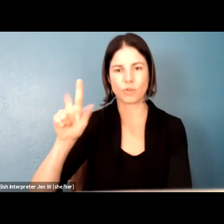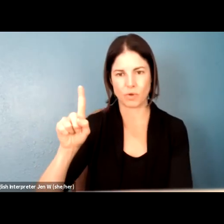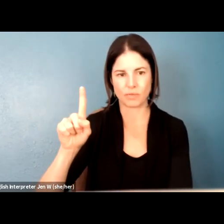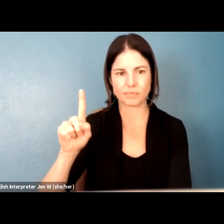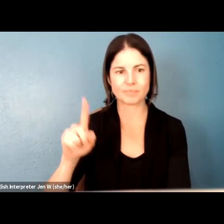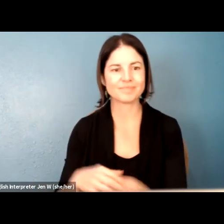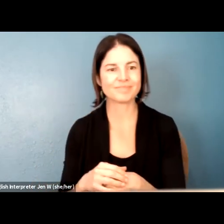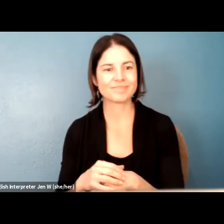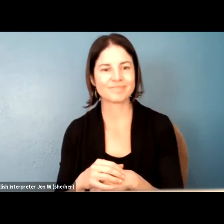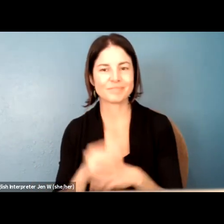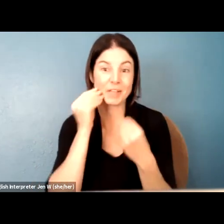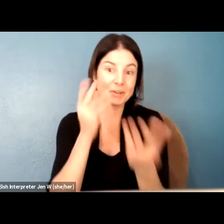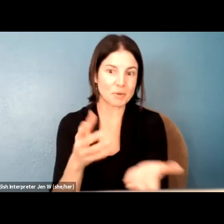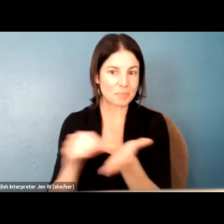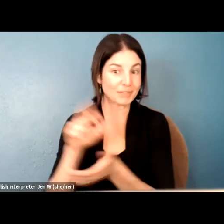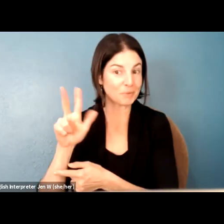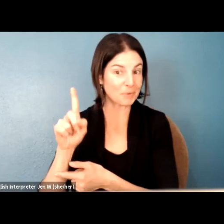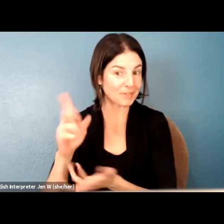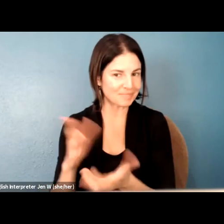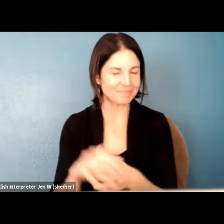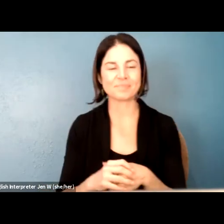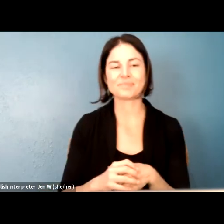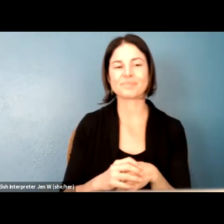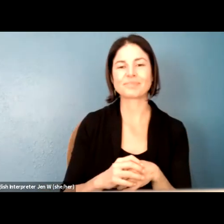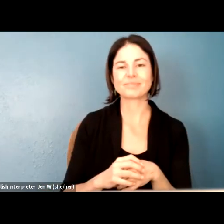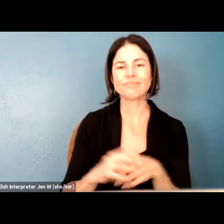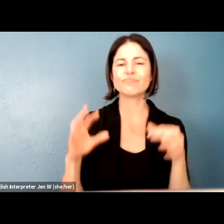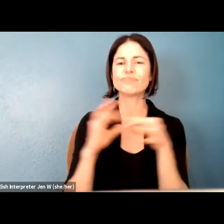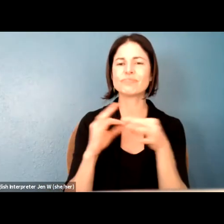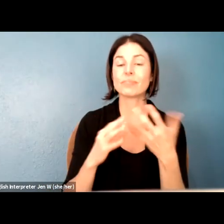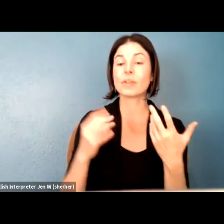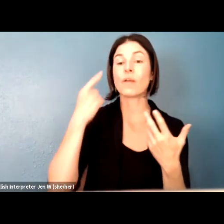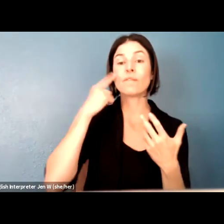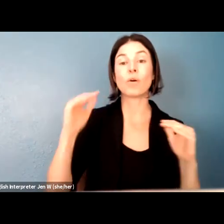I'm just saying. In order for higher education to be more